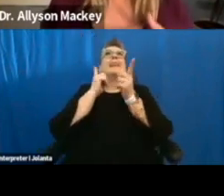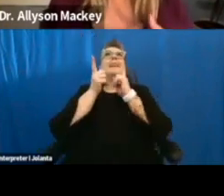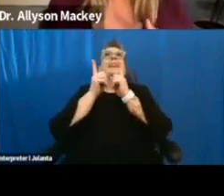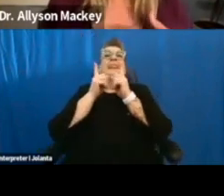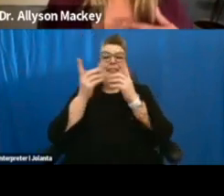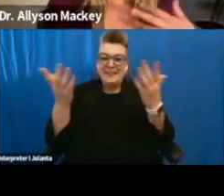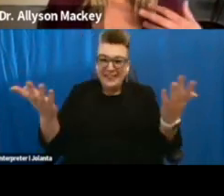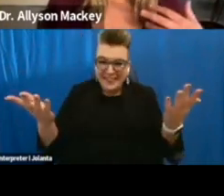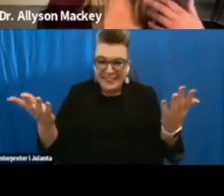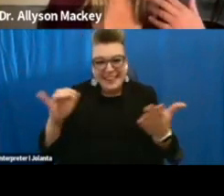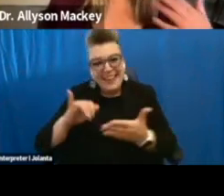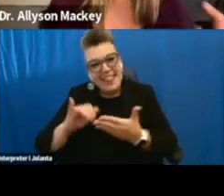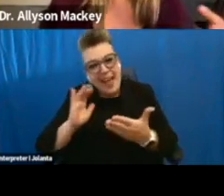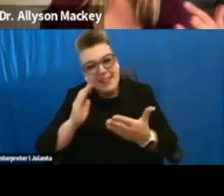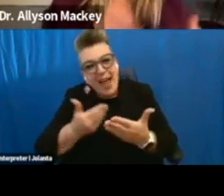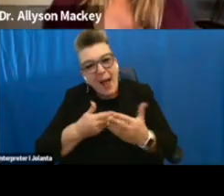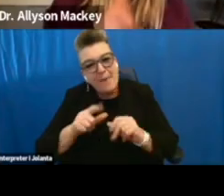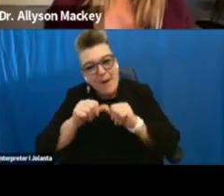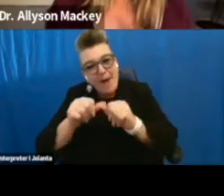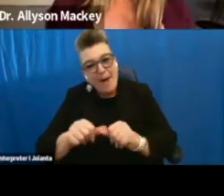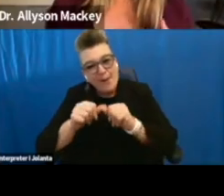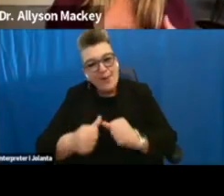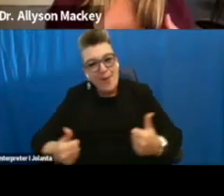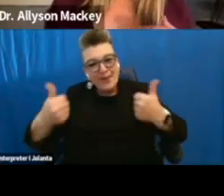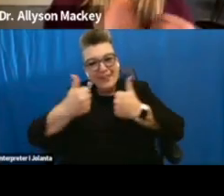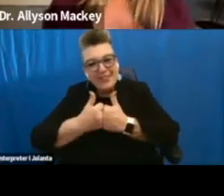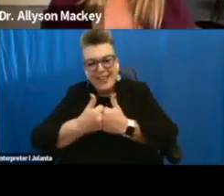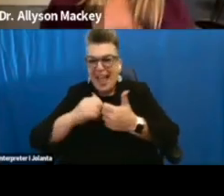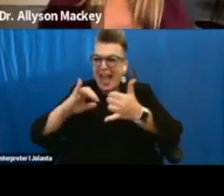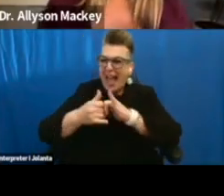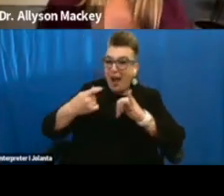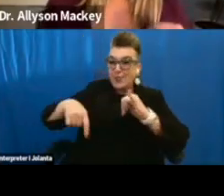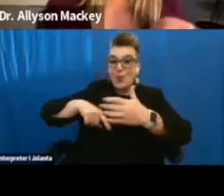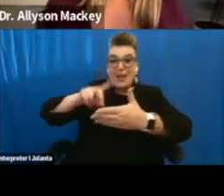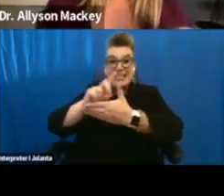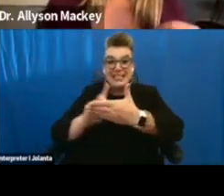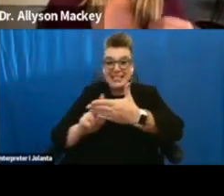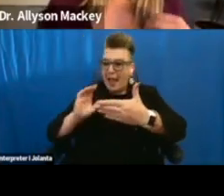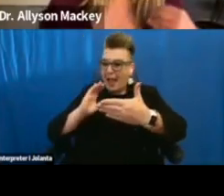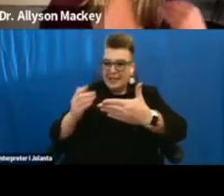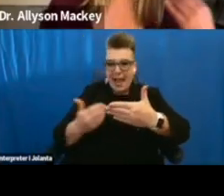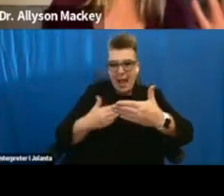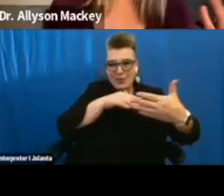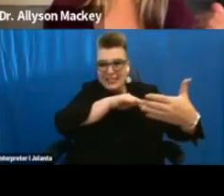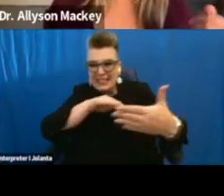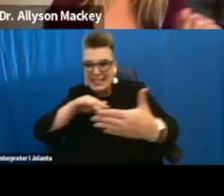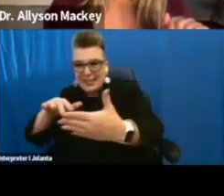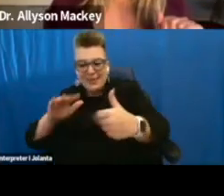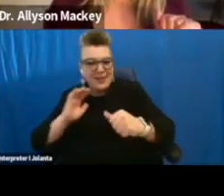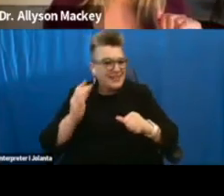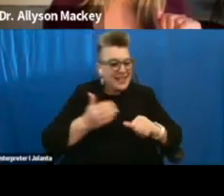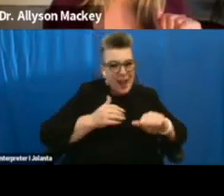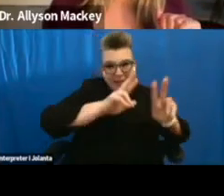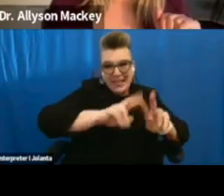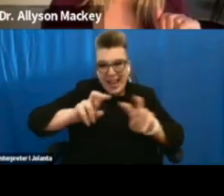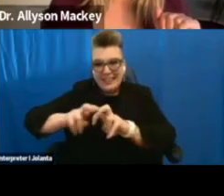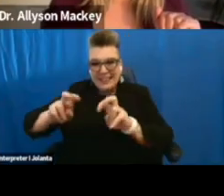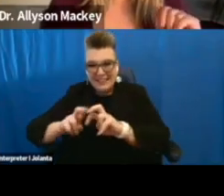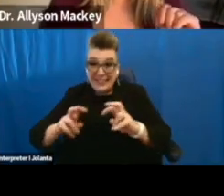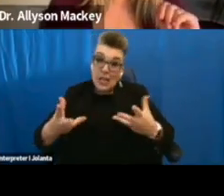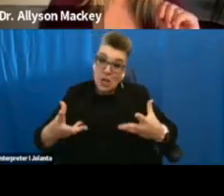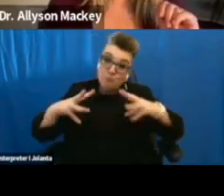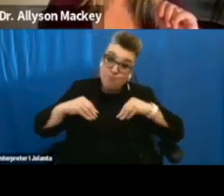figuring out how to design our sequences and analyses to handle young kids motion